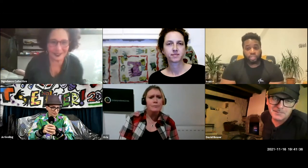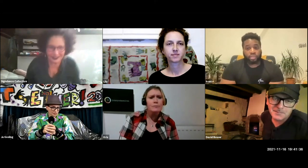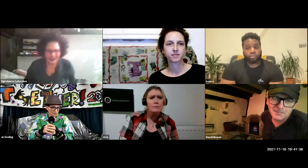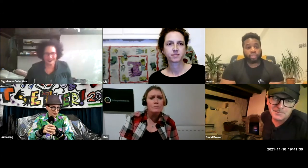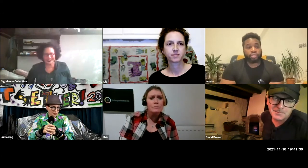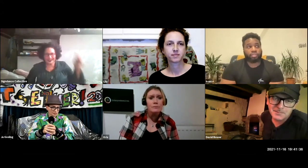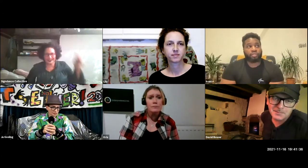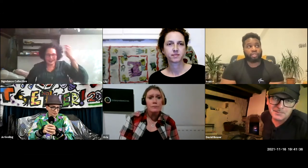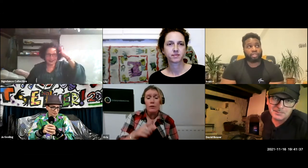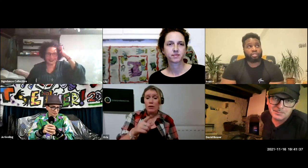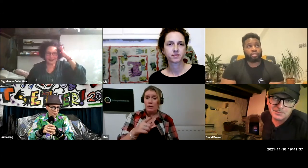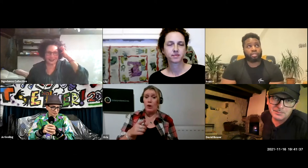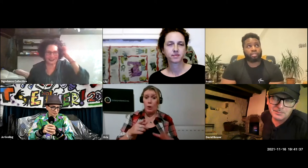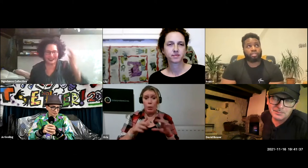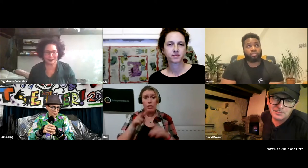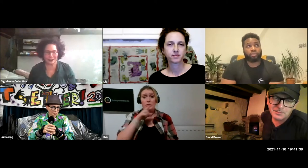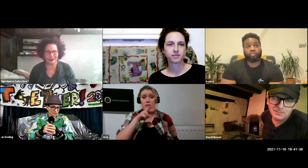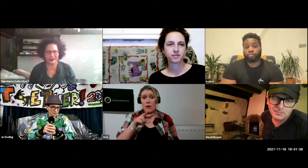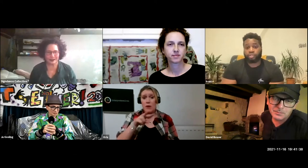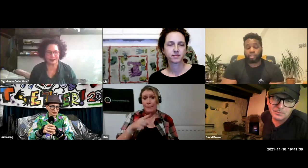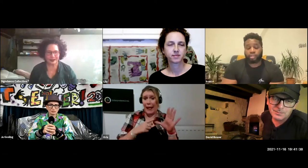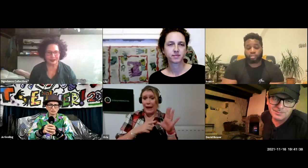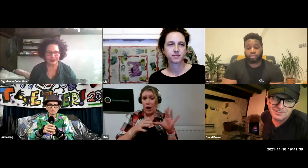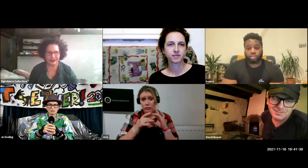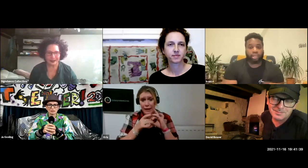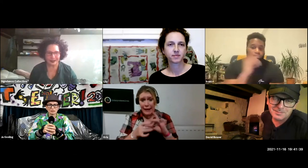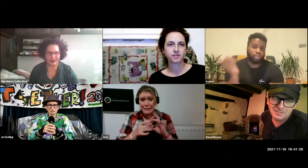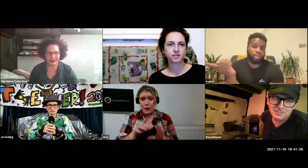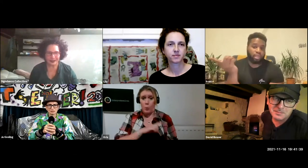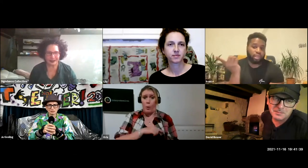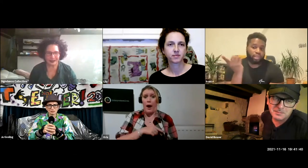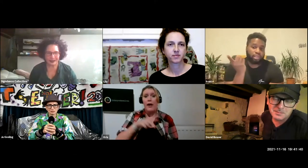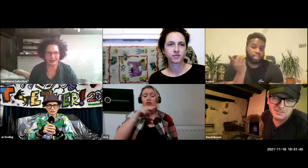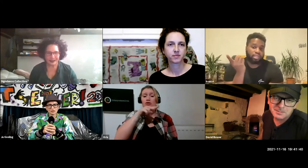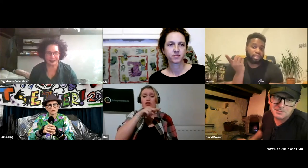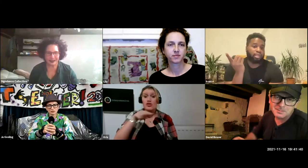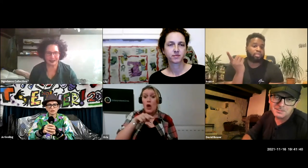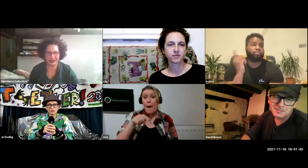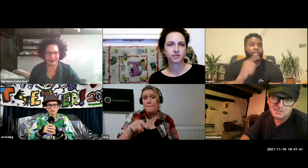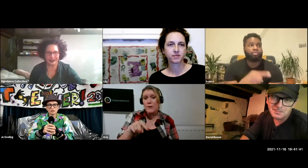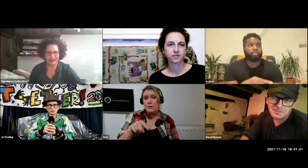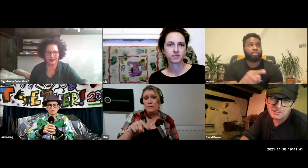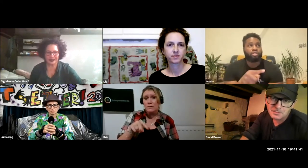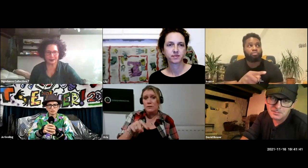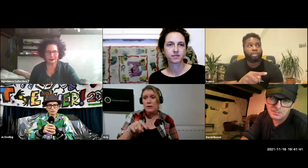animals on the performance, I think it is fitting at this stage the two dogs